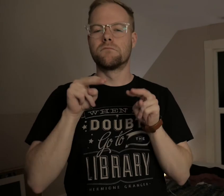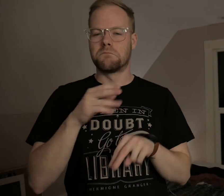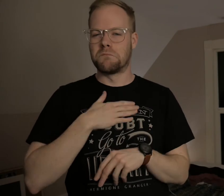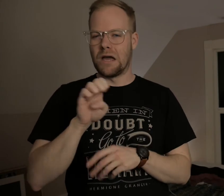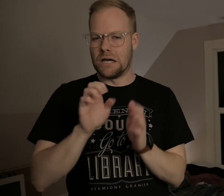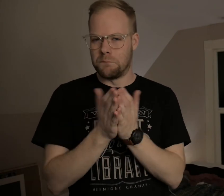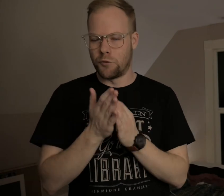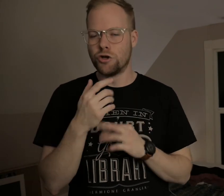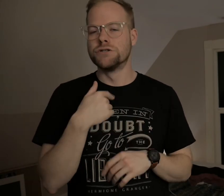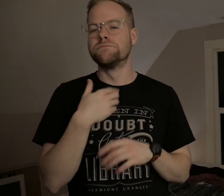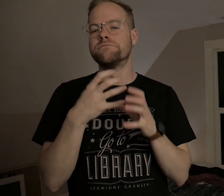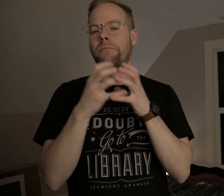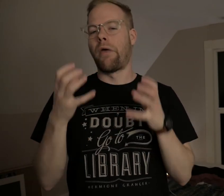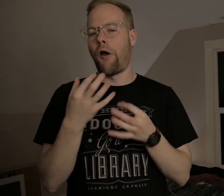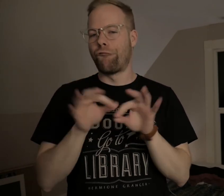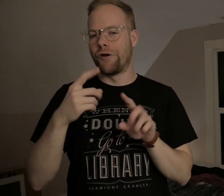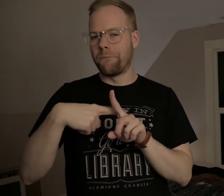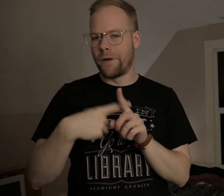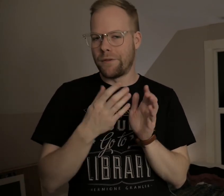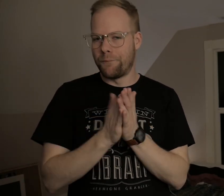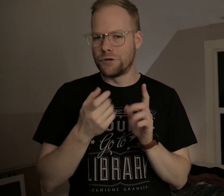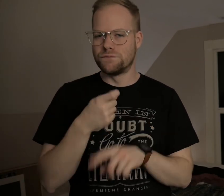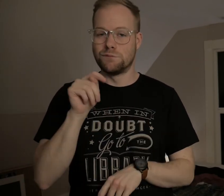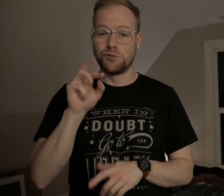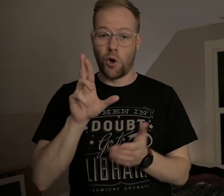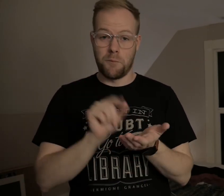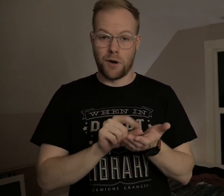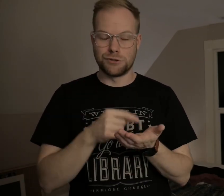Getting into my e-books, I have a lot of free monthly books from Tor Publishing,